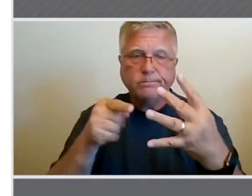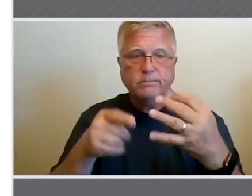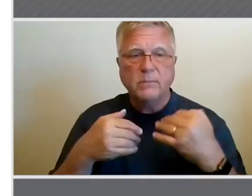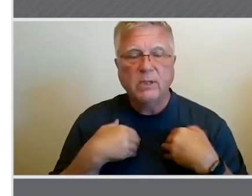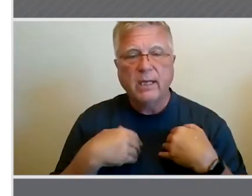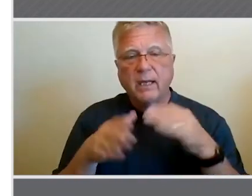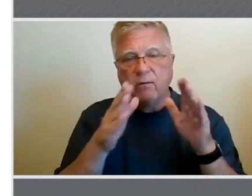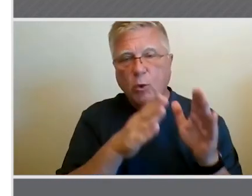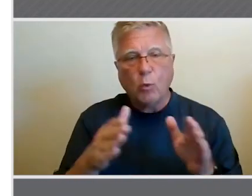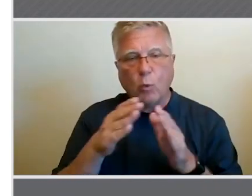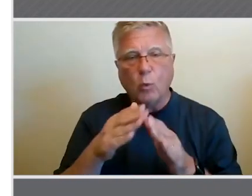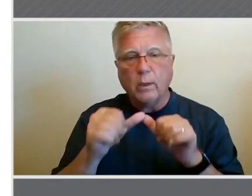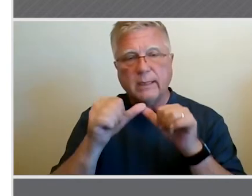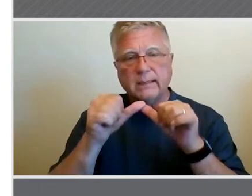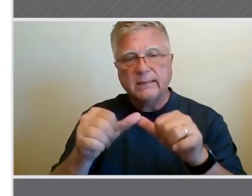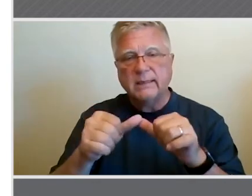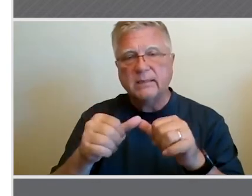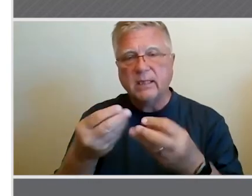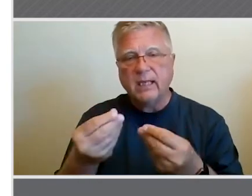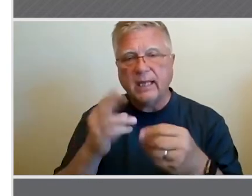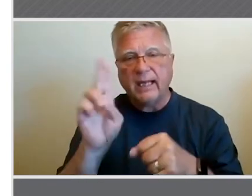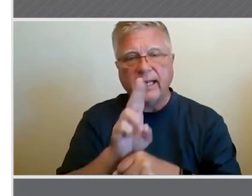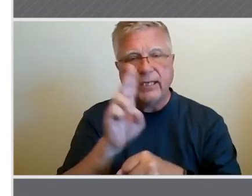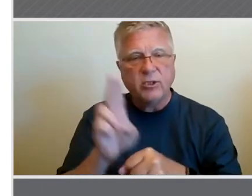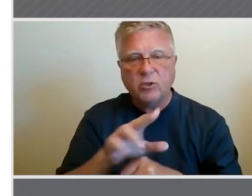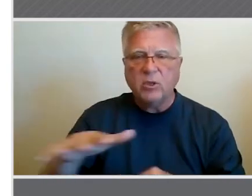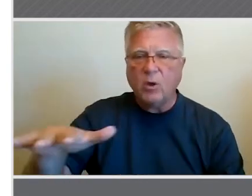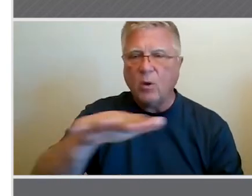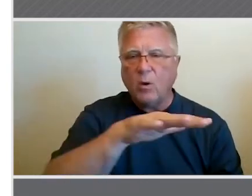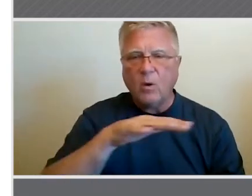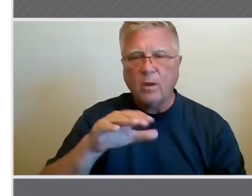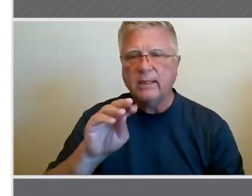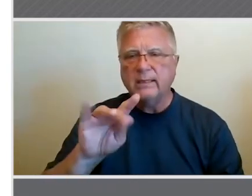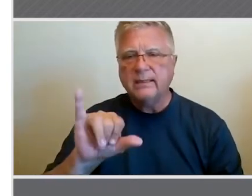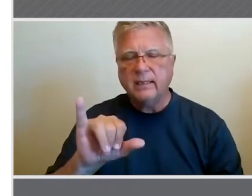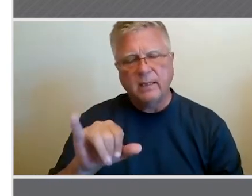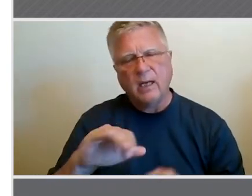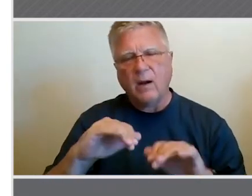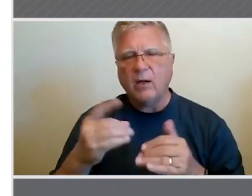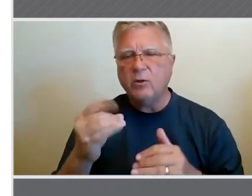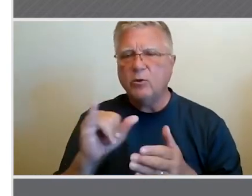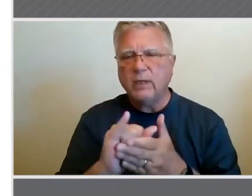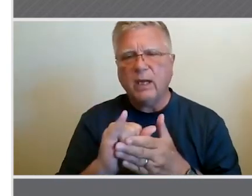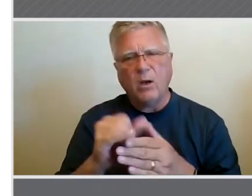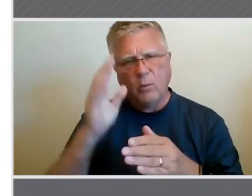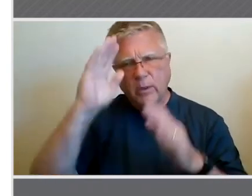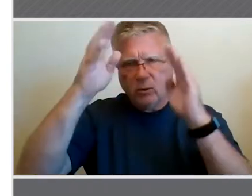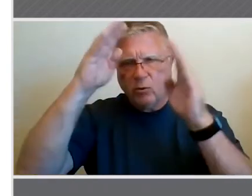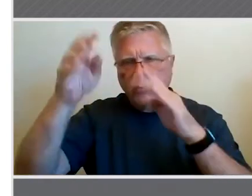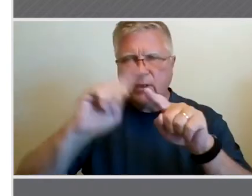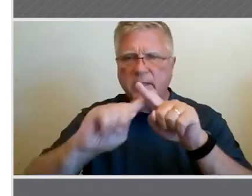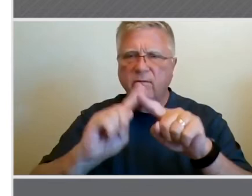consistently and use across the city. You know to do that there are a number of policies that we create projects programs